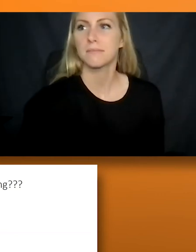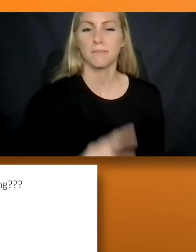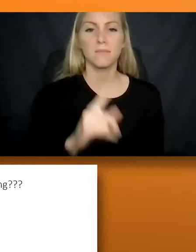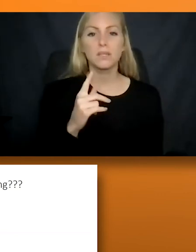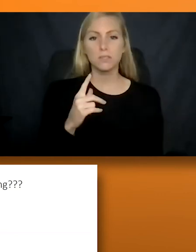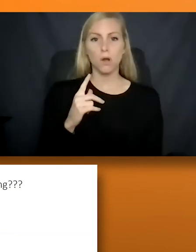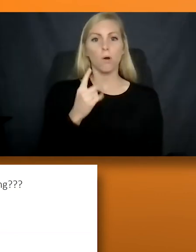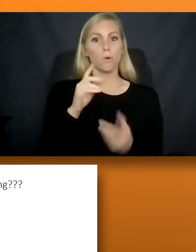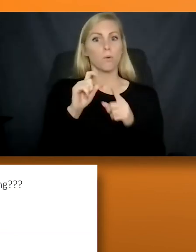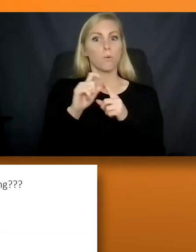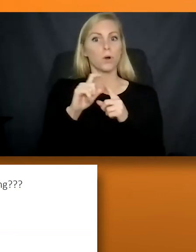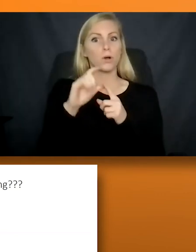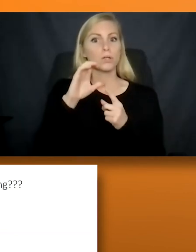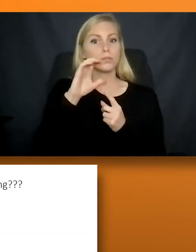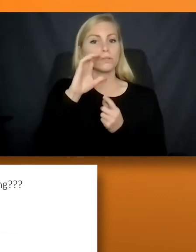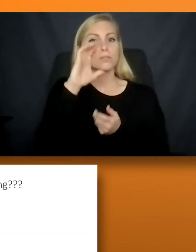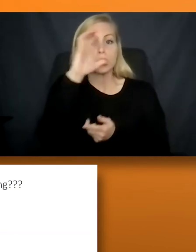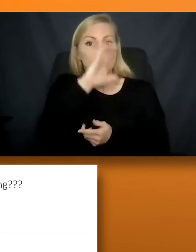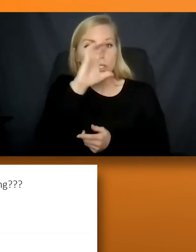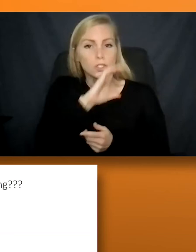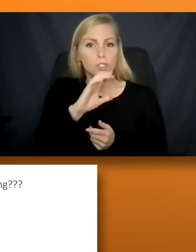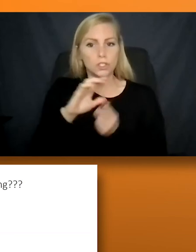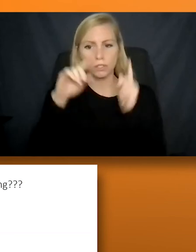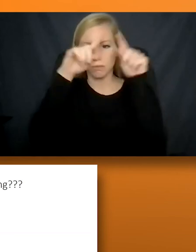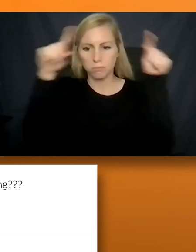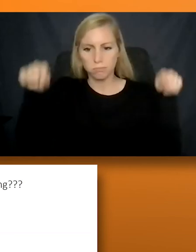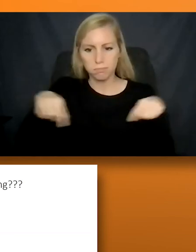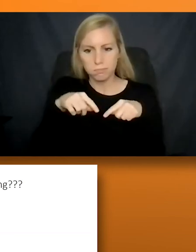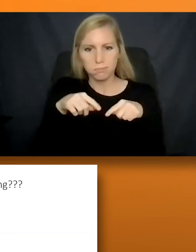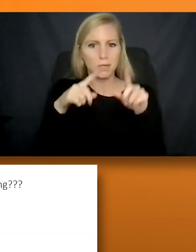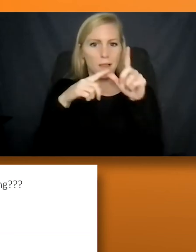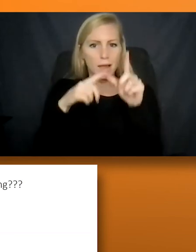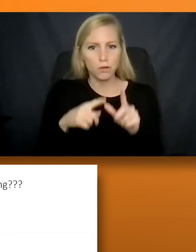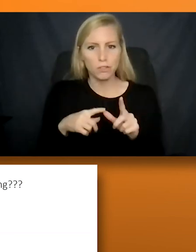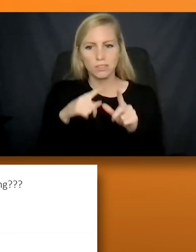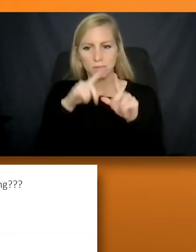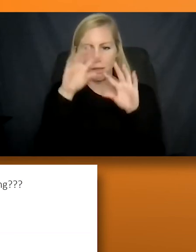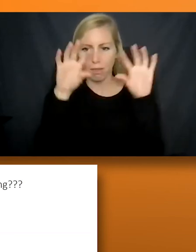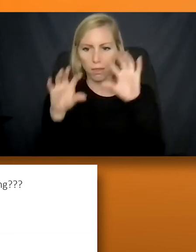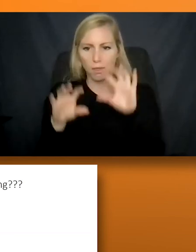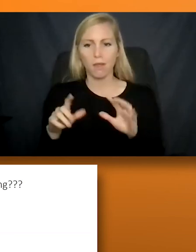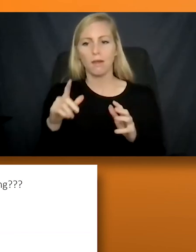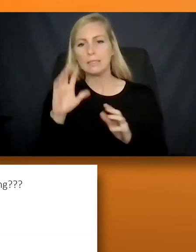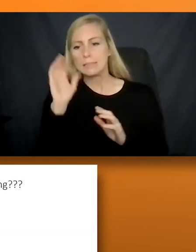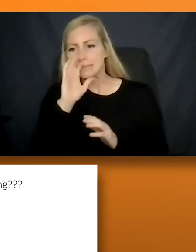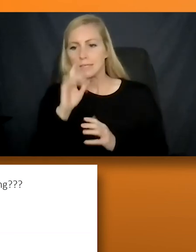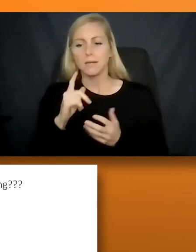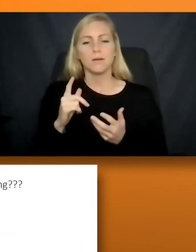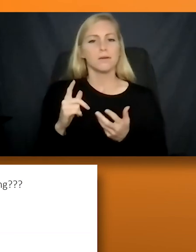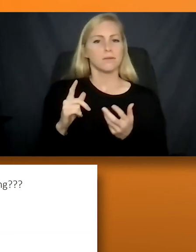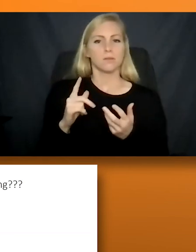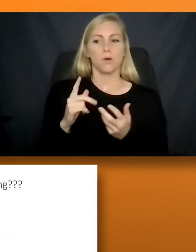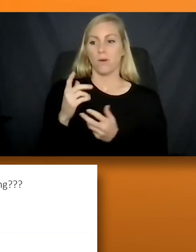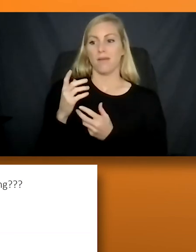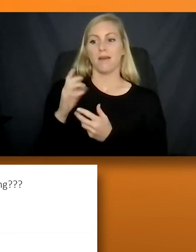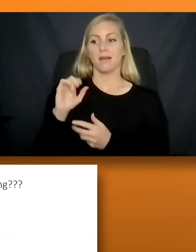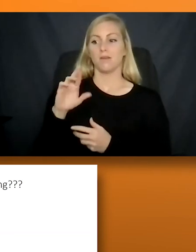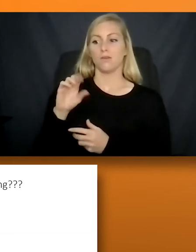Word searches and crossword puzzles are really not that beneficial in learning new words. They can be fun. They can be entertaining.